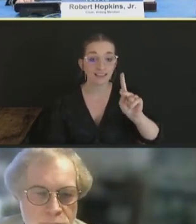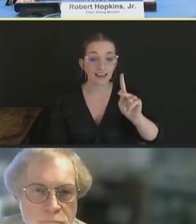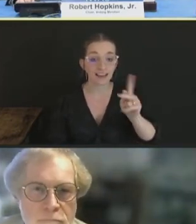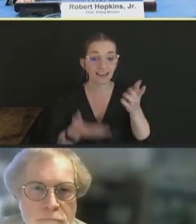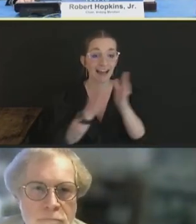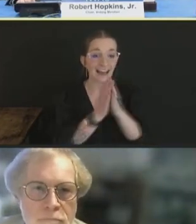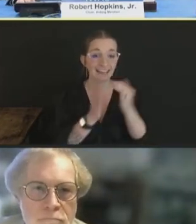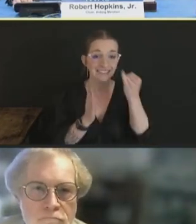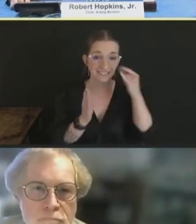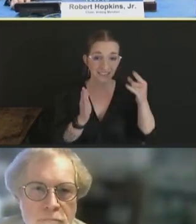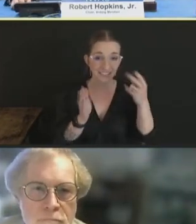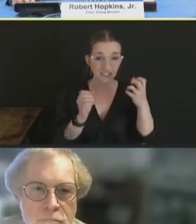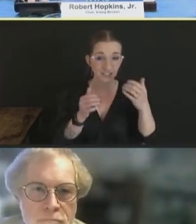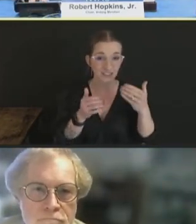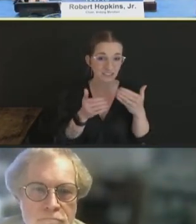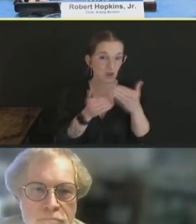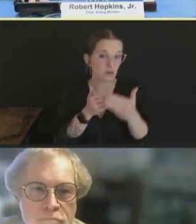He missed his flight this morning.